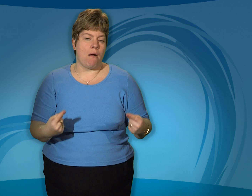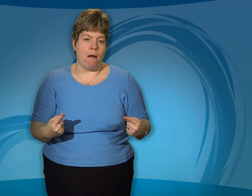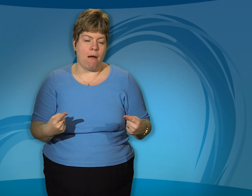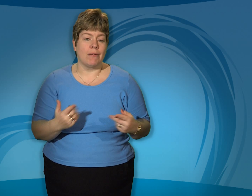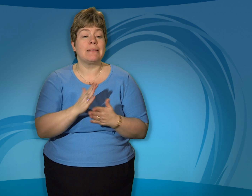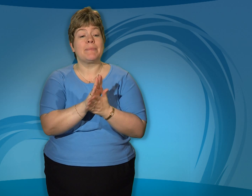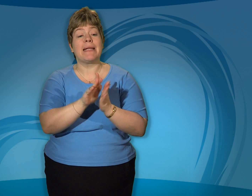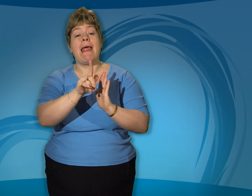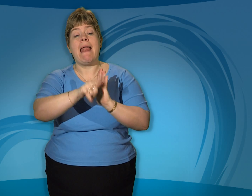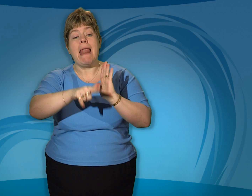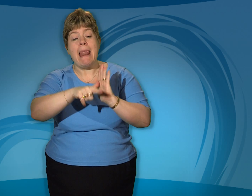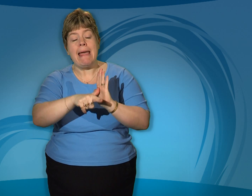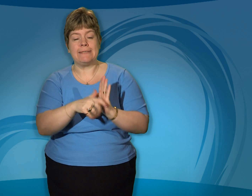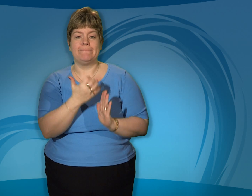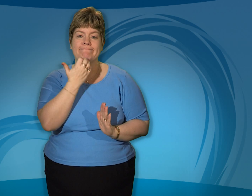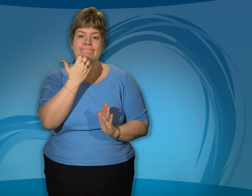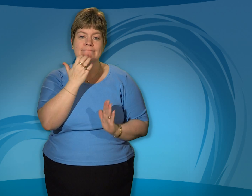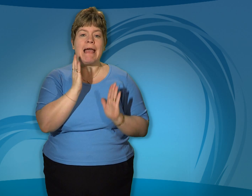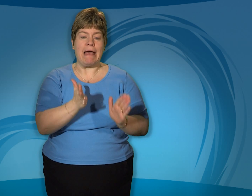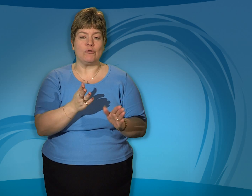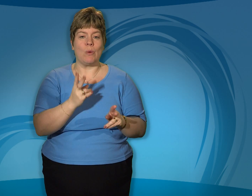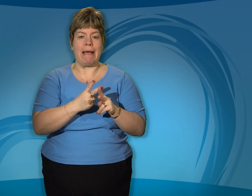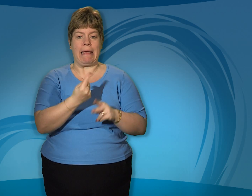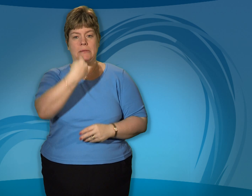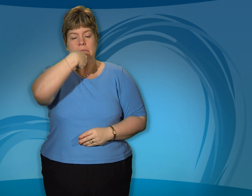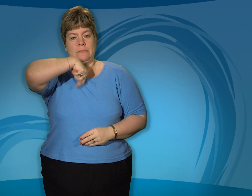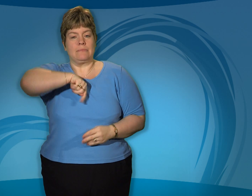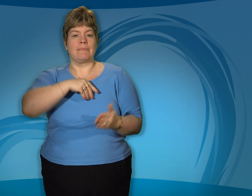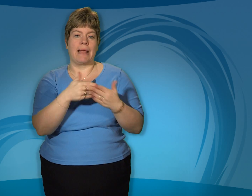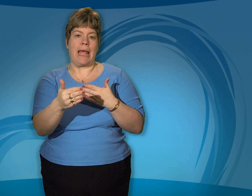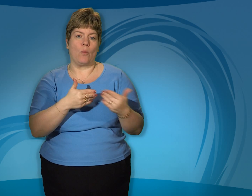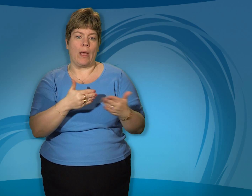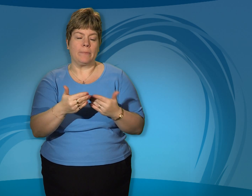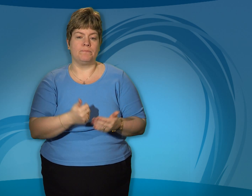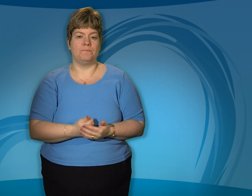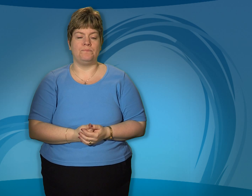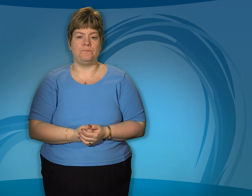therefore you may have to undergo a gastroscopy at a later date.